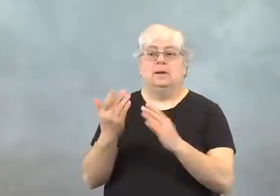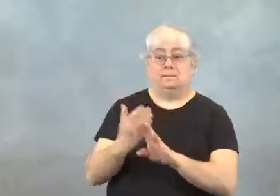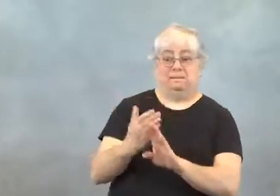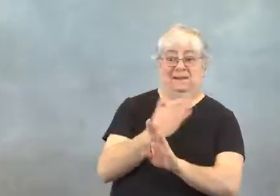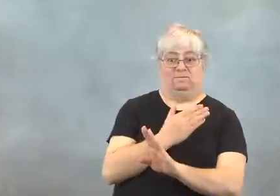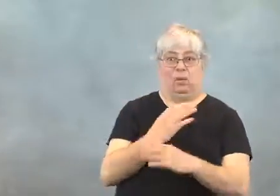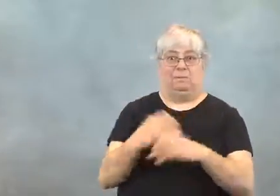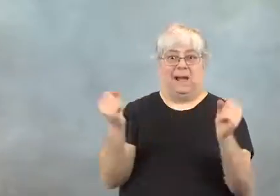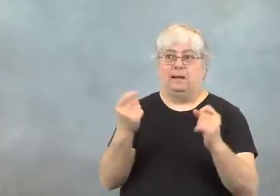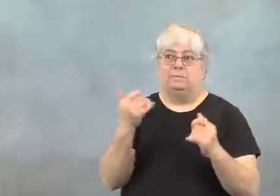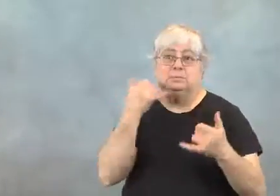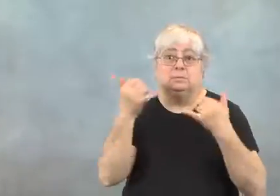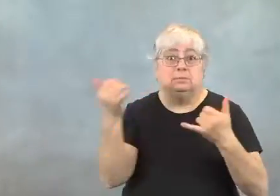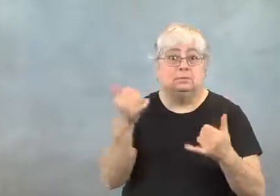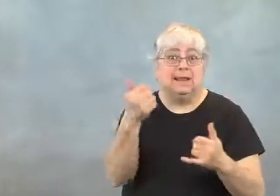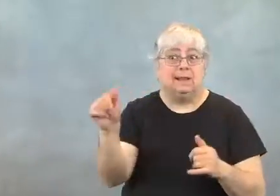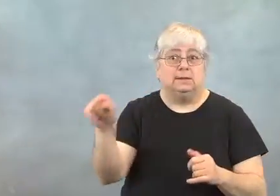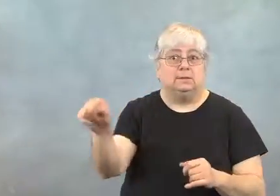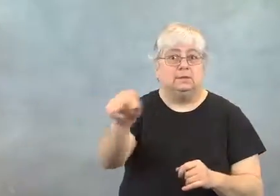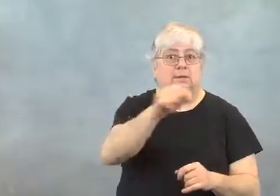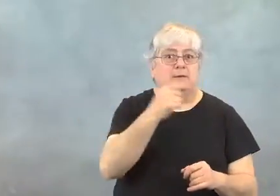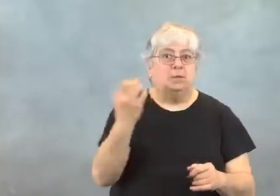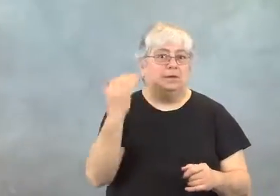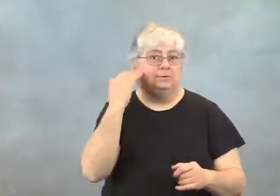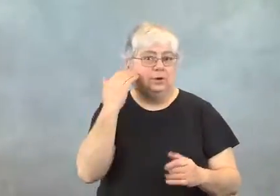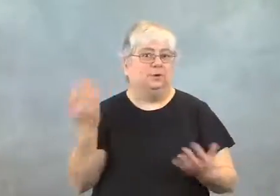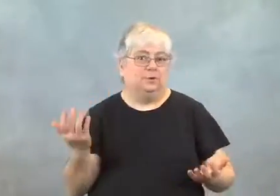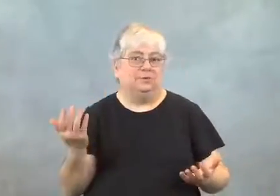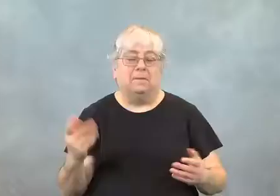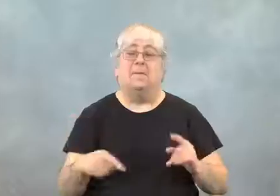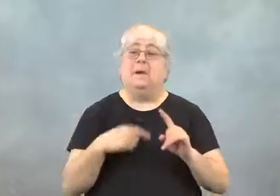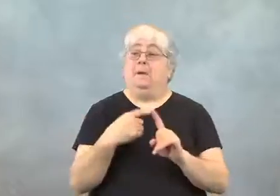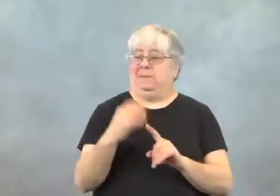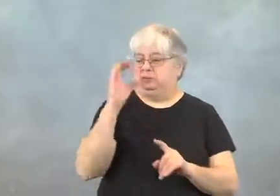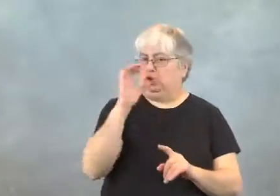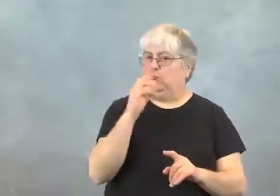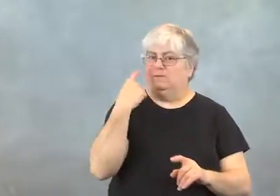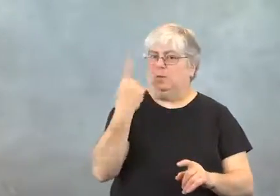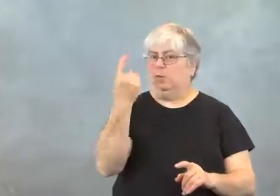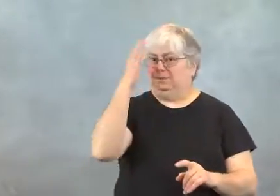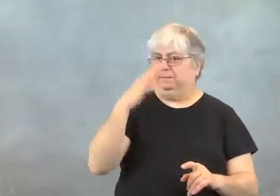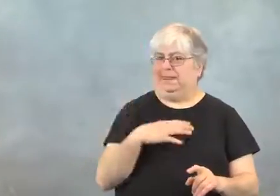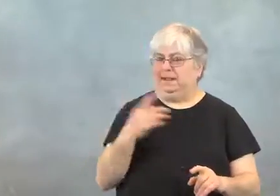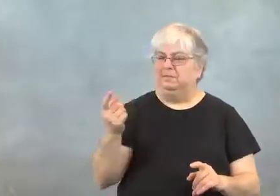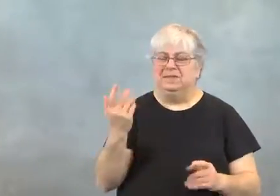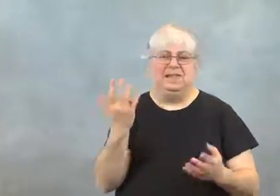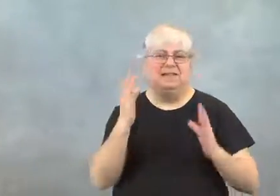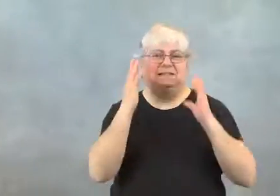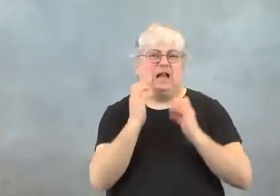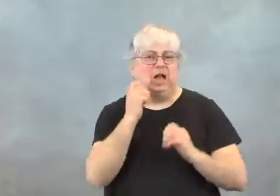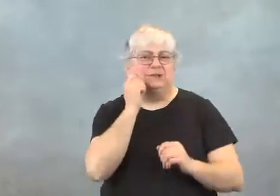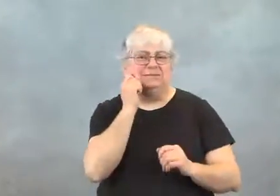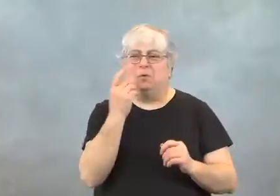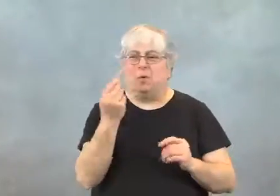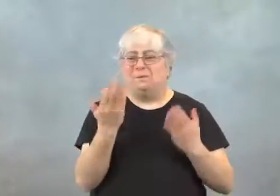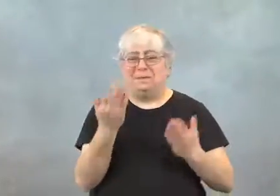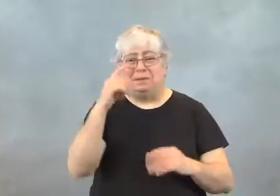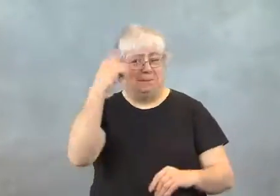They want to know about any calls made before the bombing.